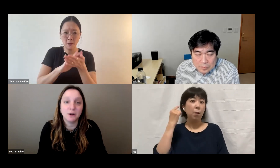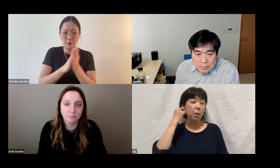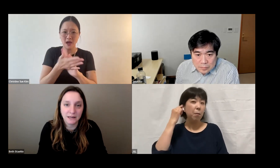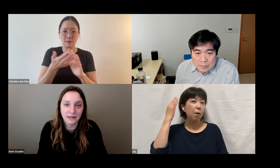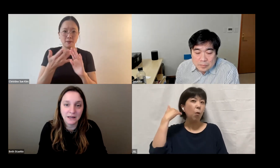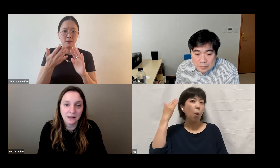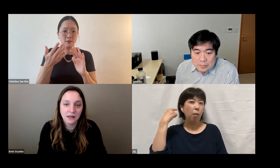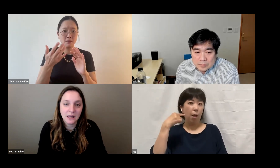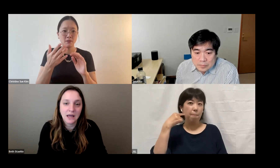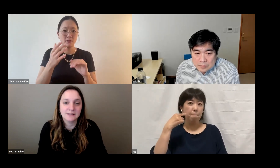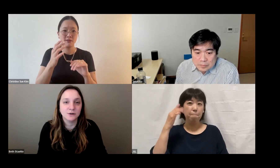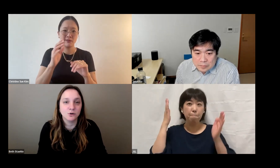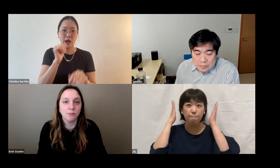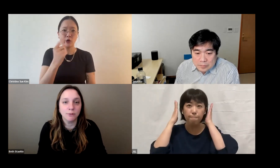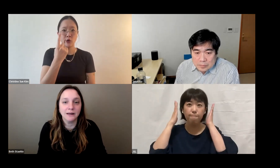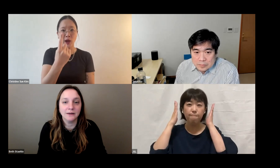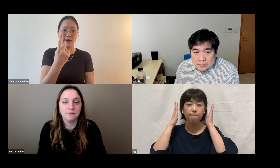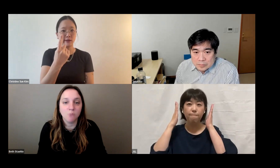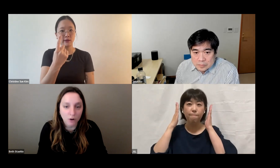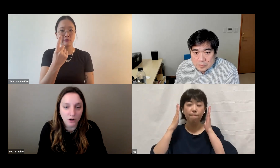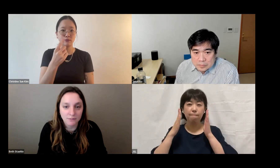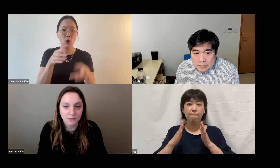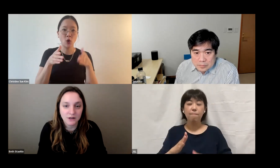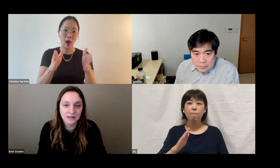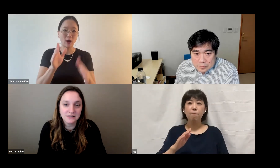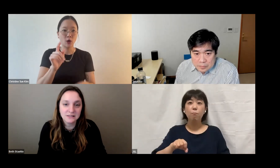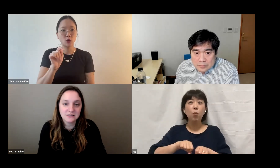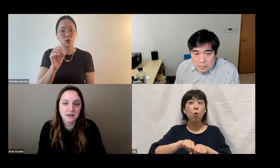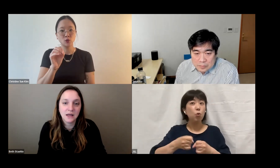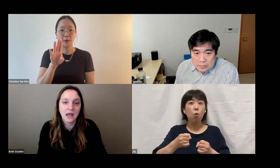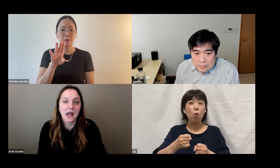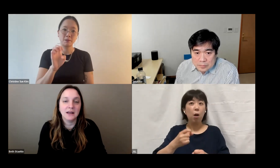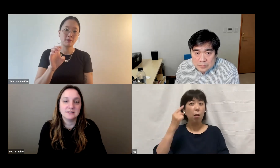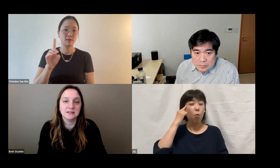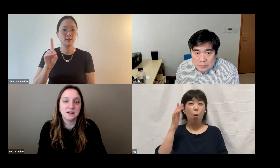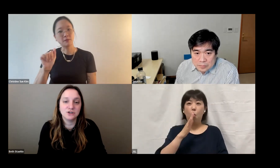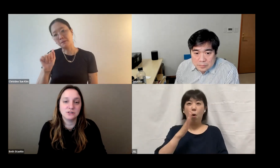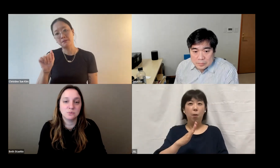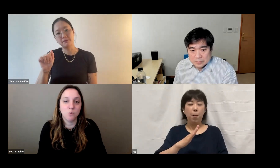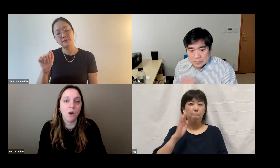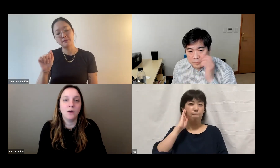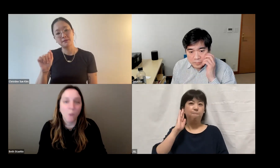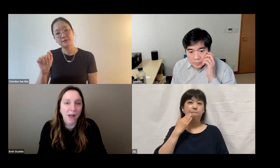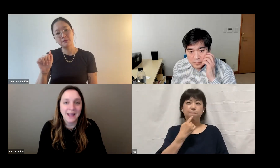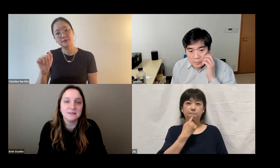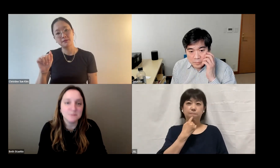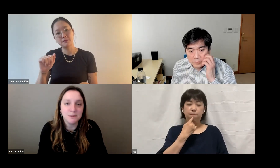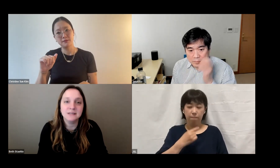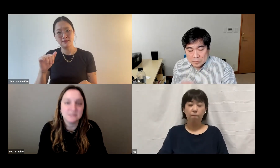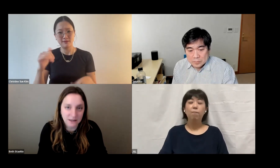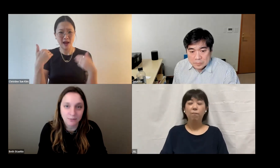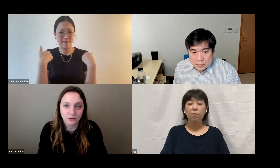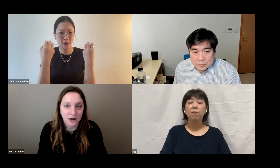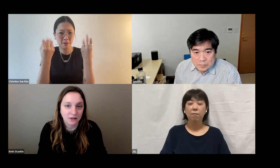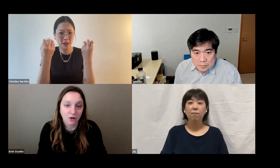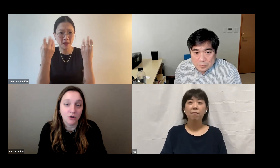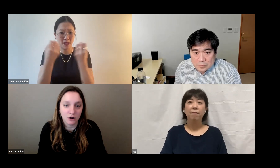meaning, has incorporated more communities and It's not just one way to be disabled any longer.